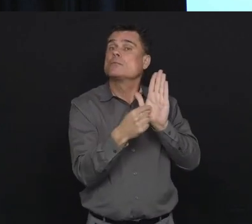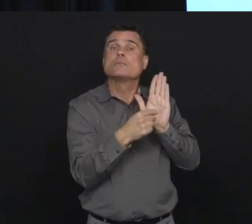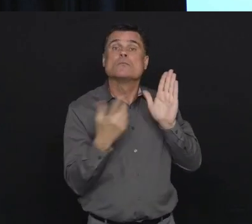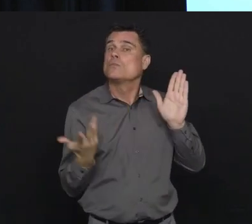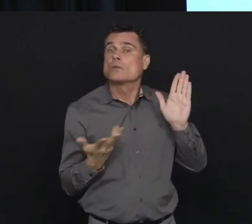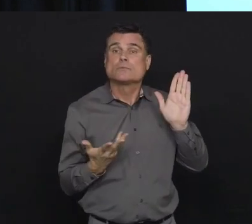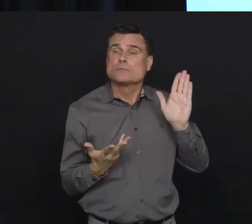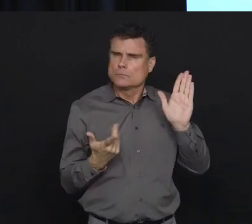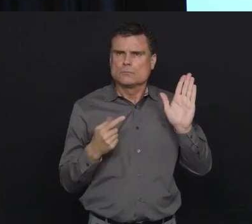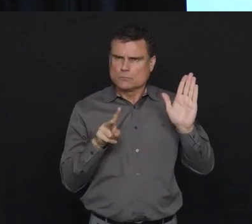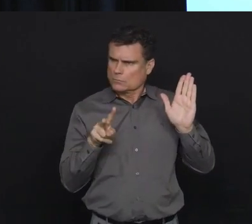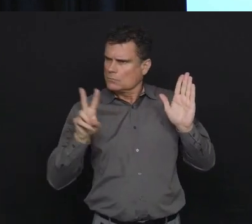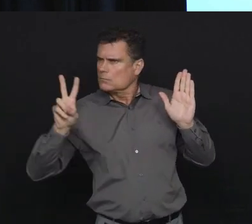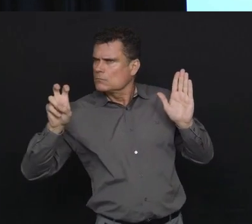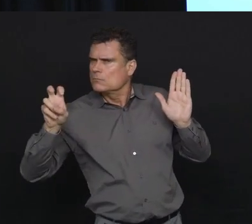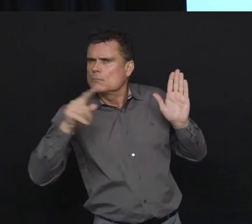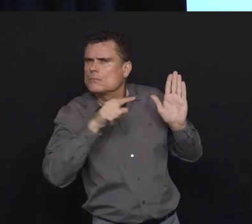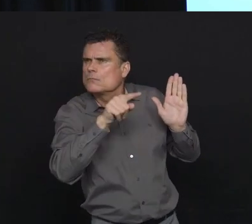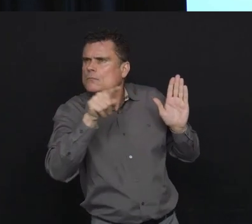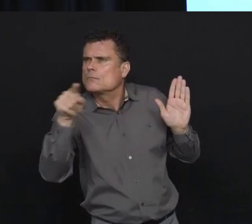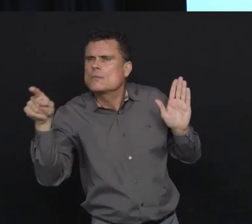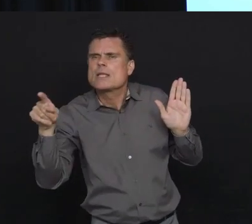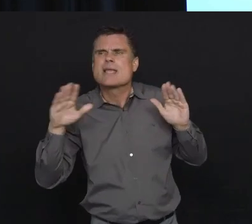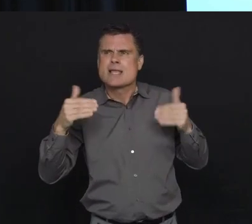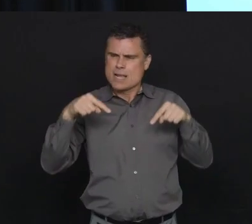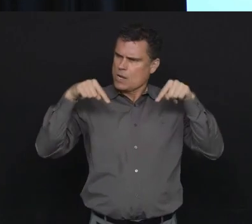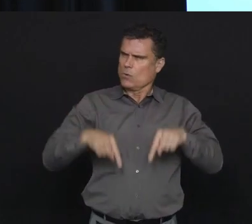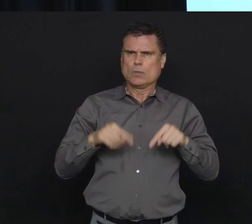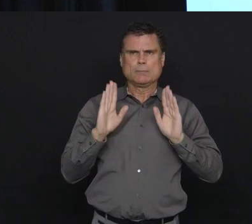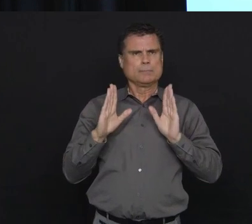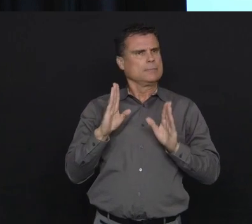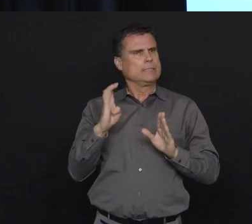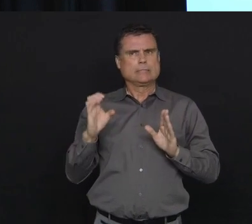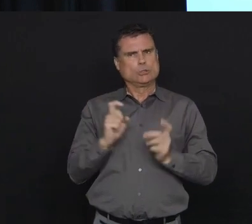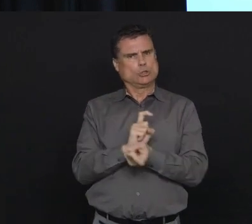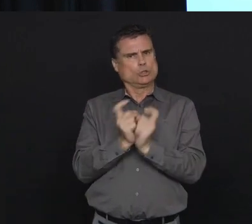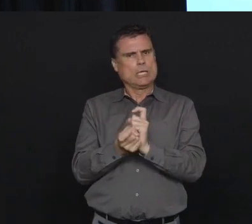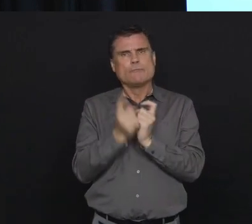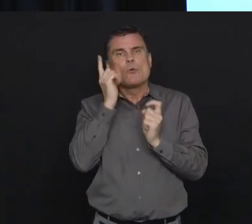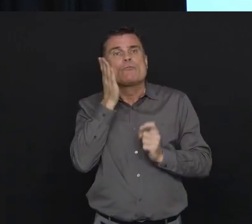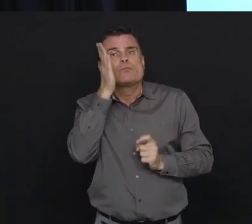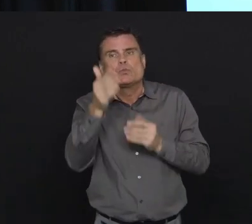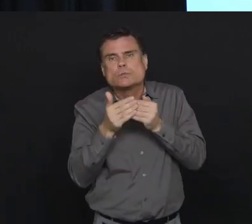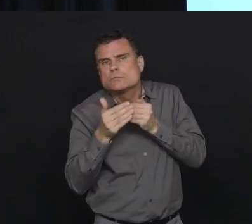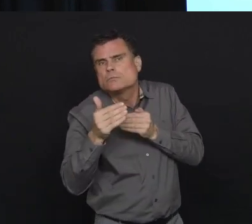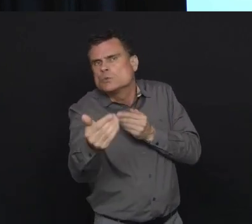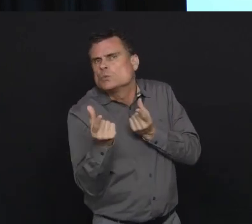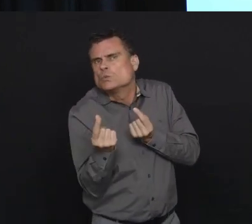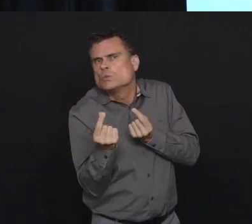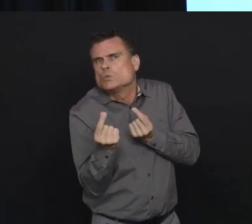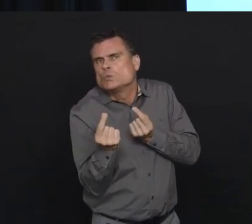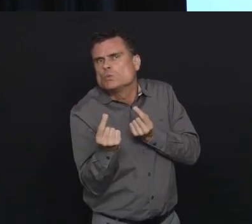happening over time? And it is looking at the percent change or the daily increase.